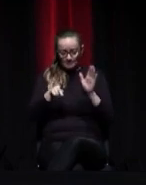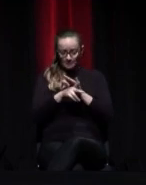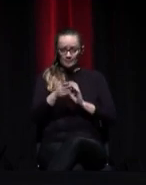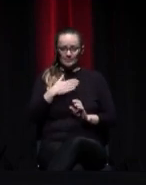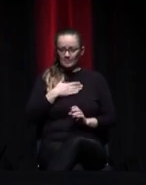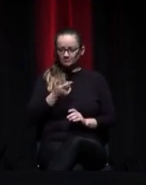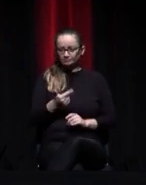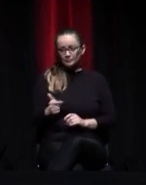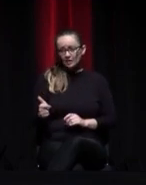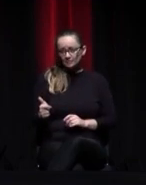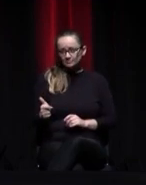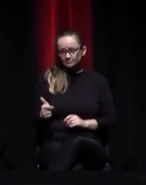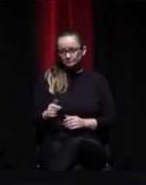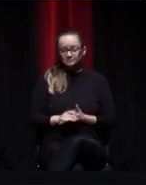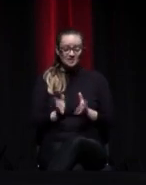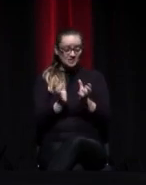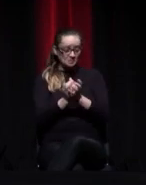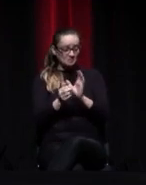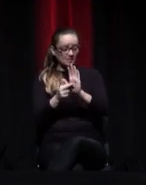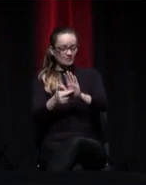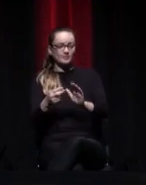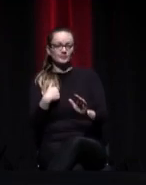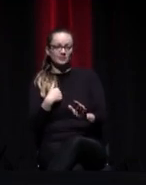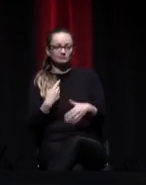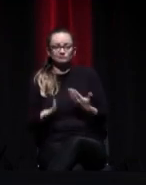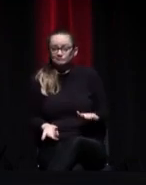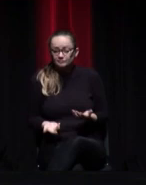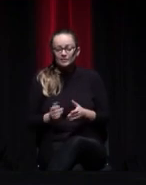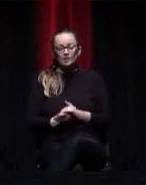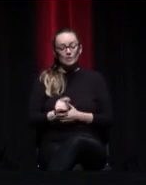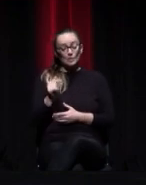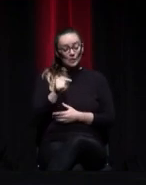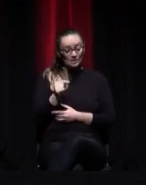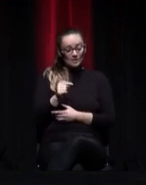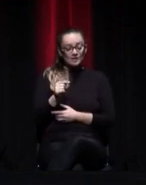What am I going to do? Here's the crucial crossroads.